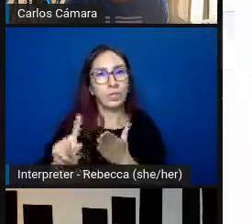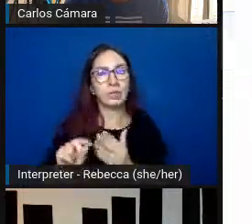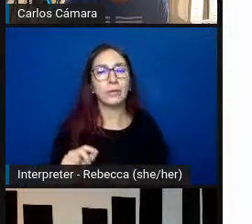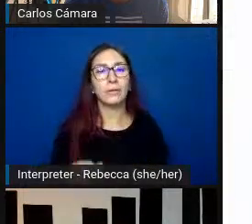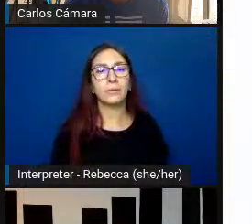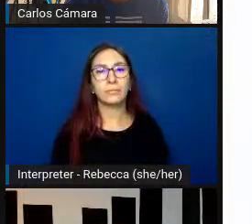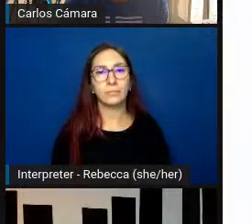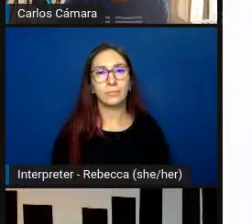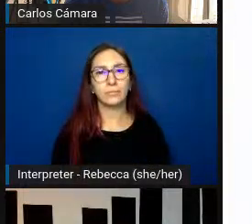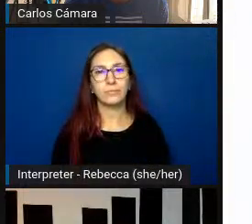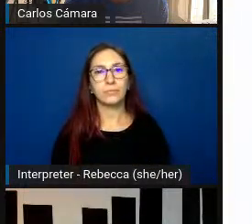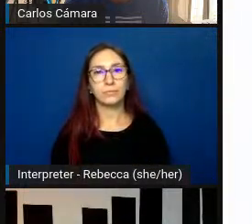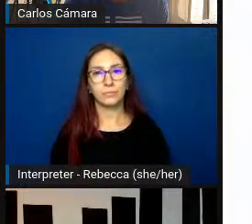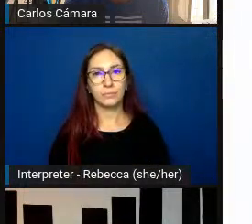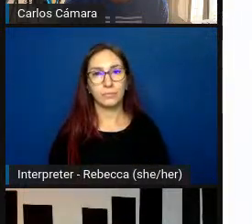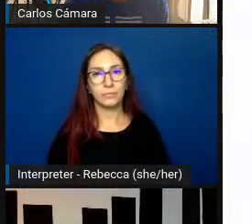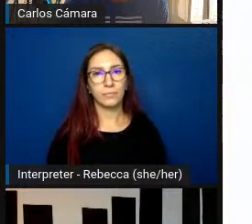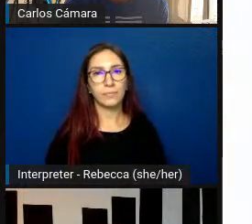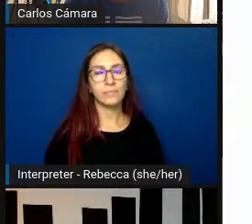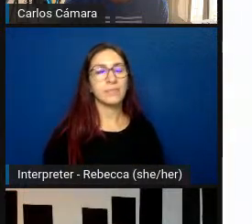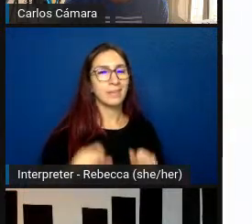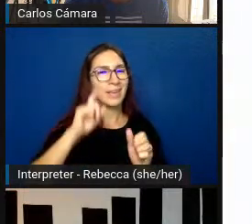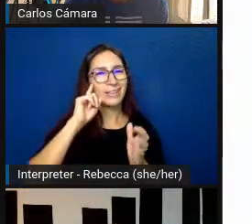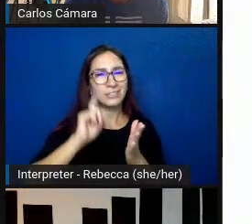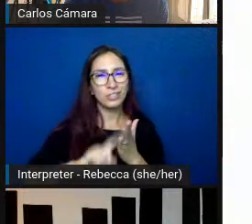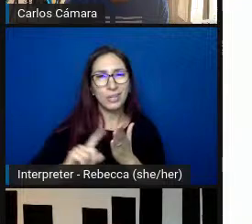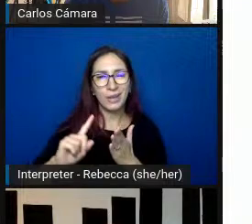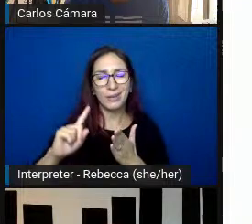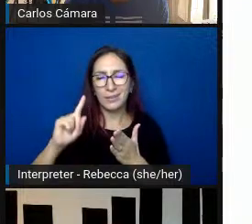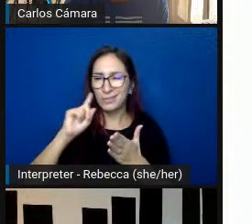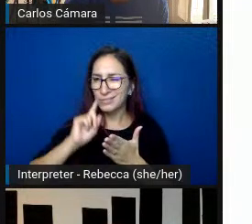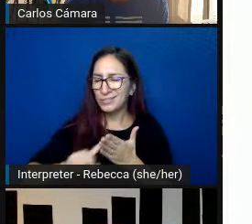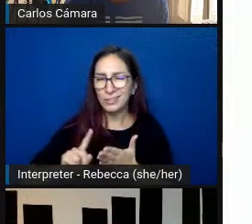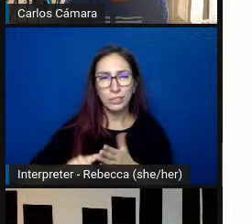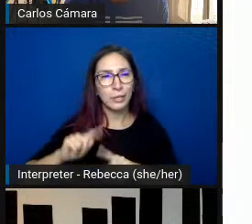and you can also check form.